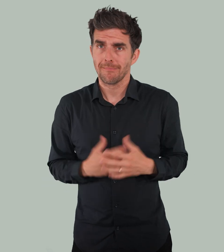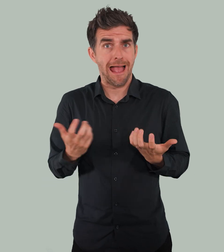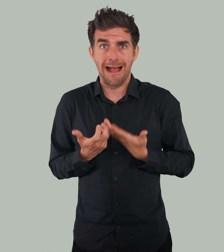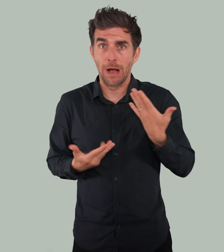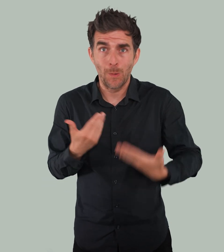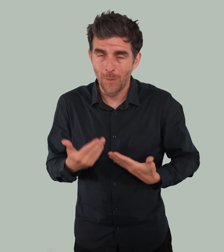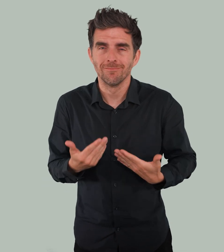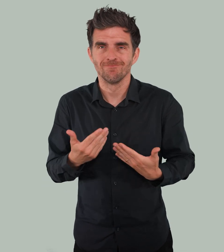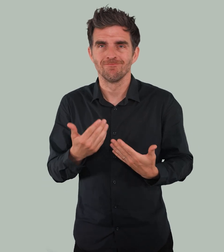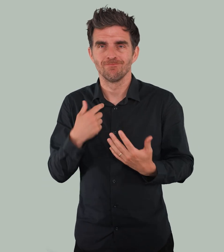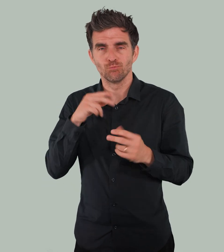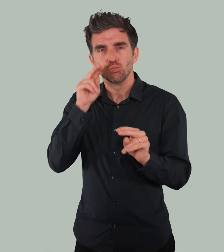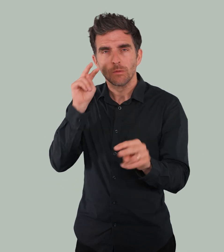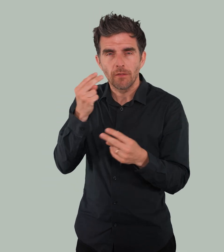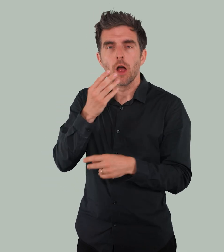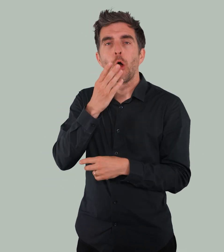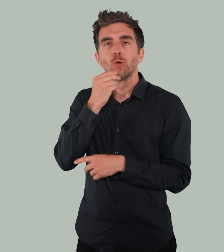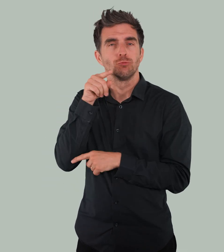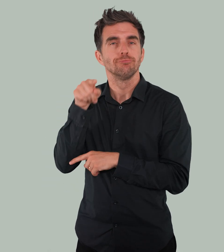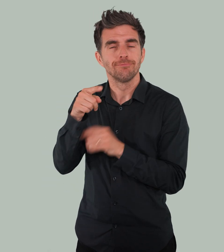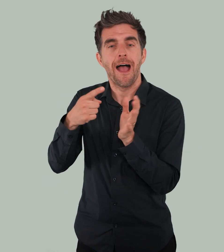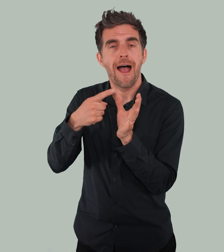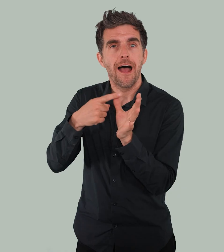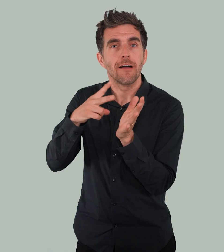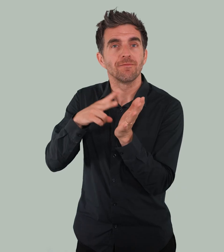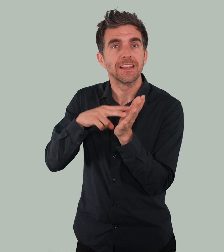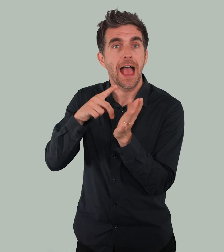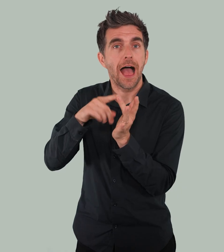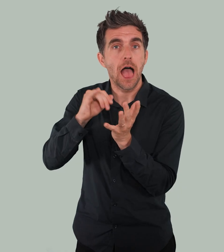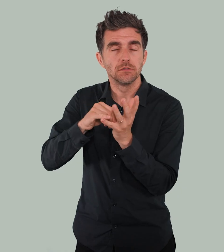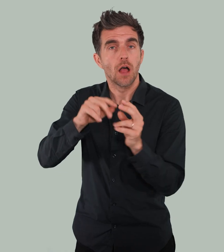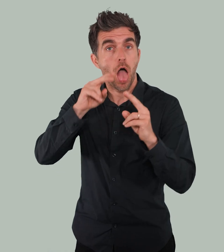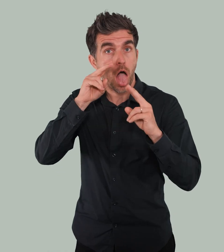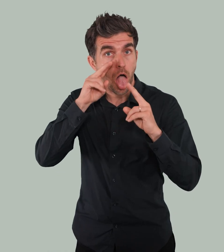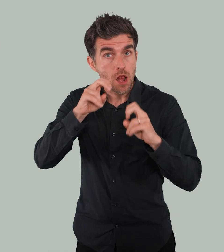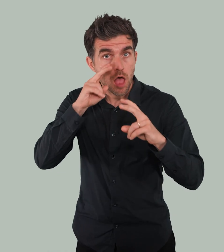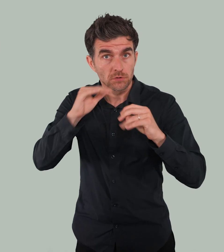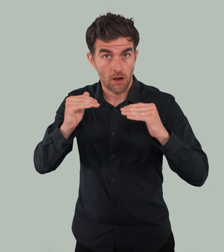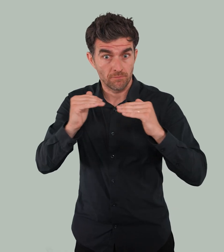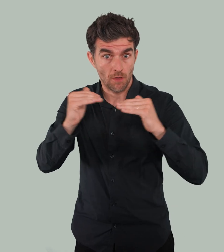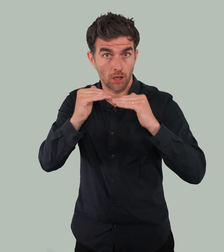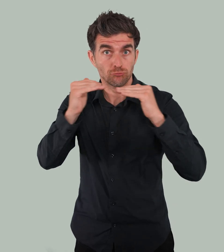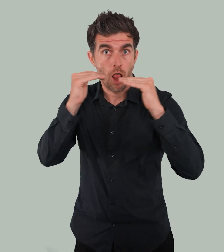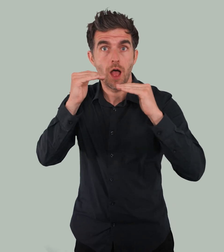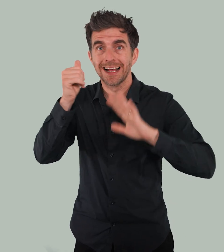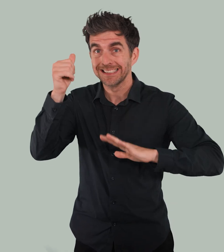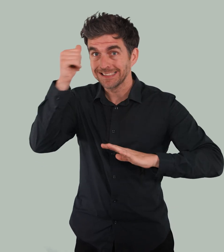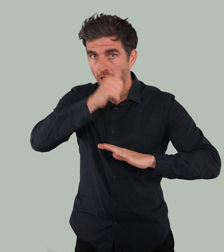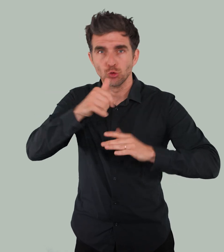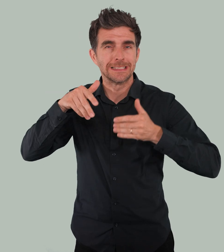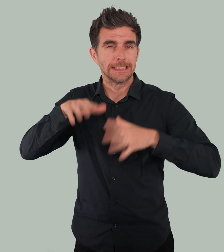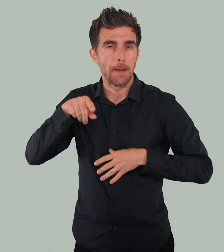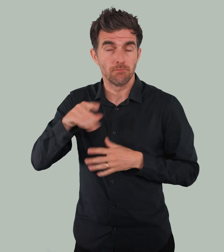To support this, the Review used an Analytic Vertical Intelligence System (AVIS),